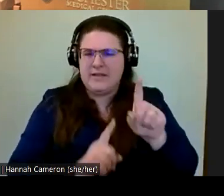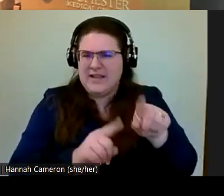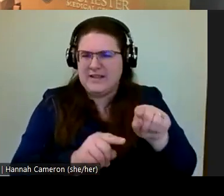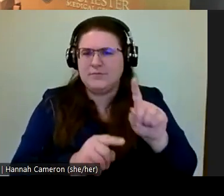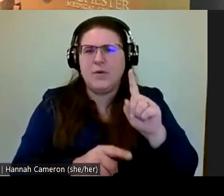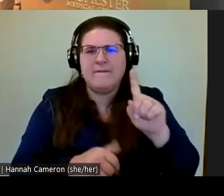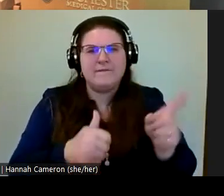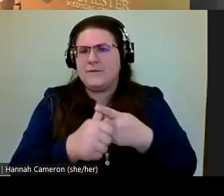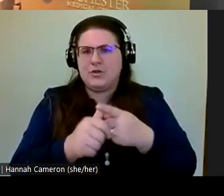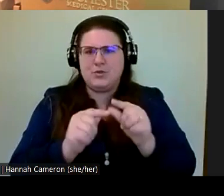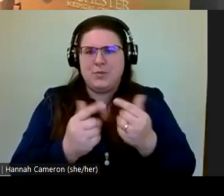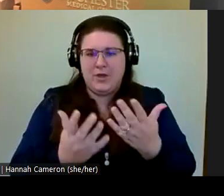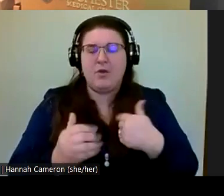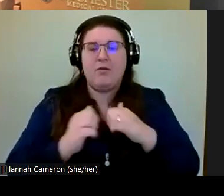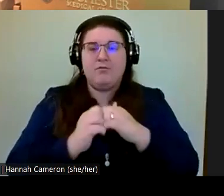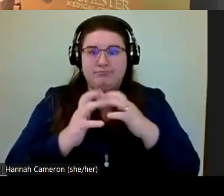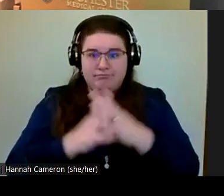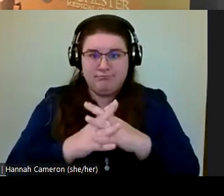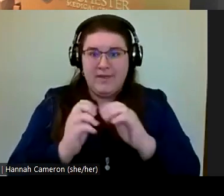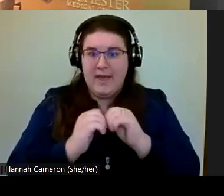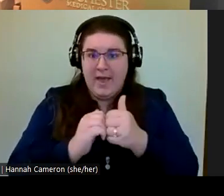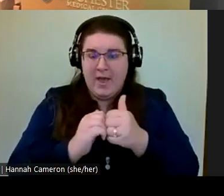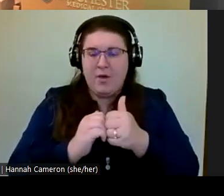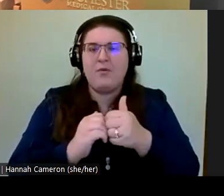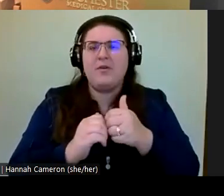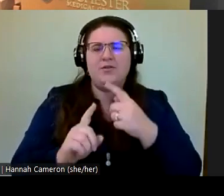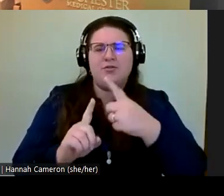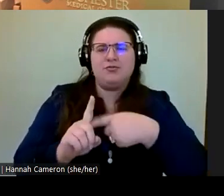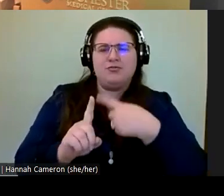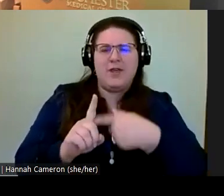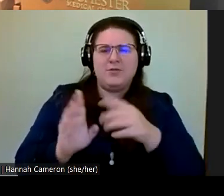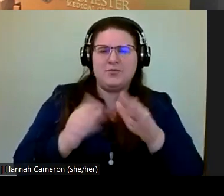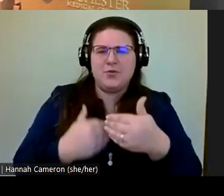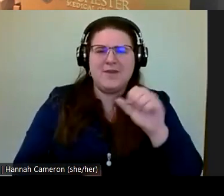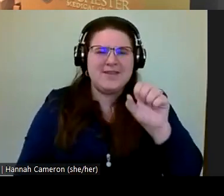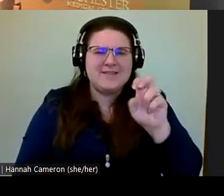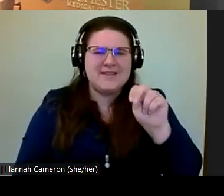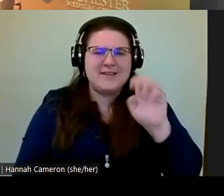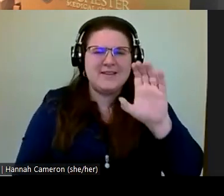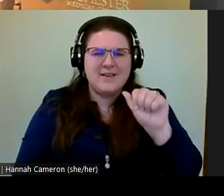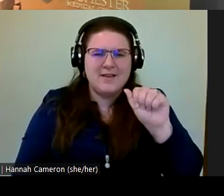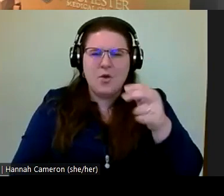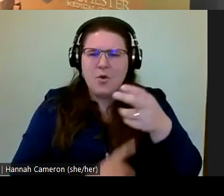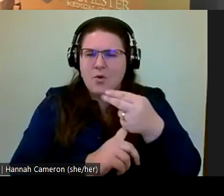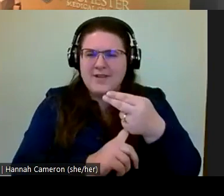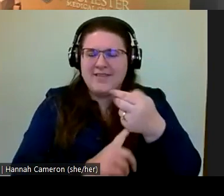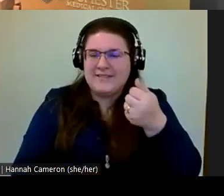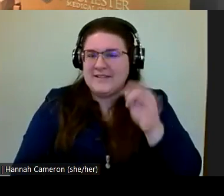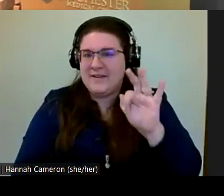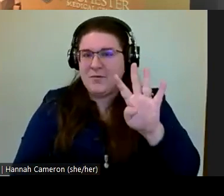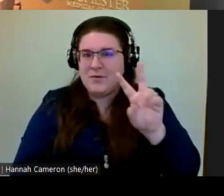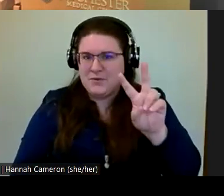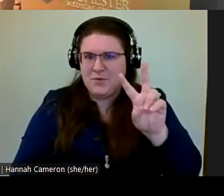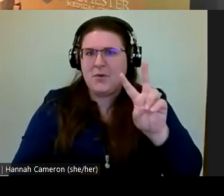launched one here by renting a room in the Sena hotel in Rochester in July 1942 um so um bill